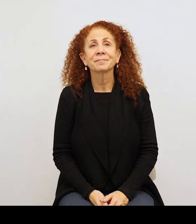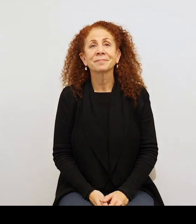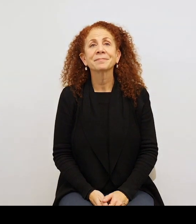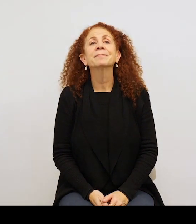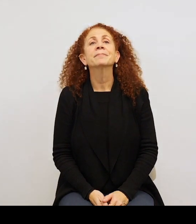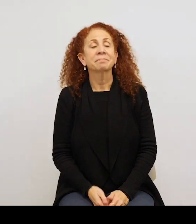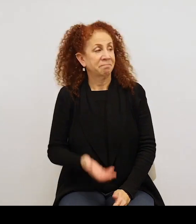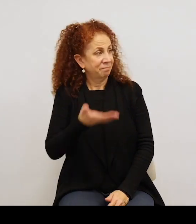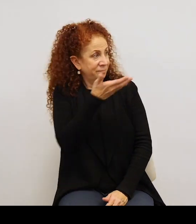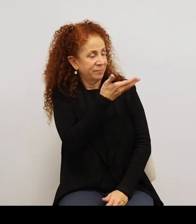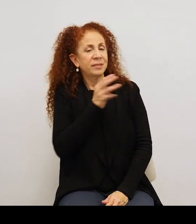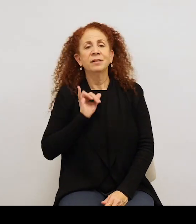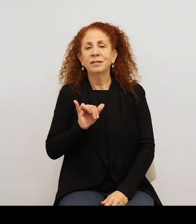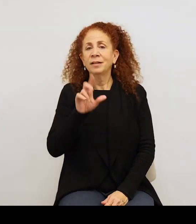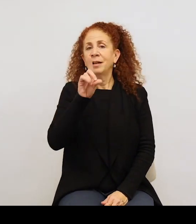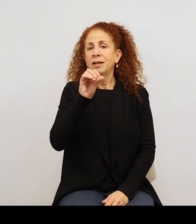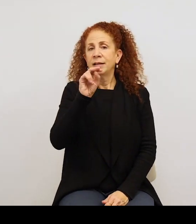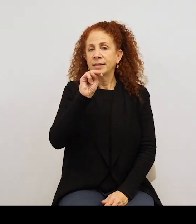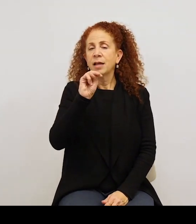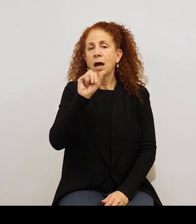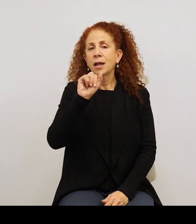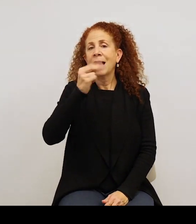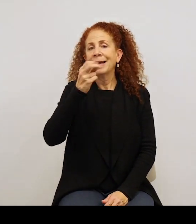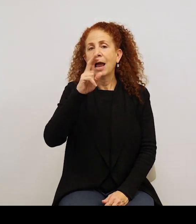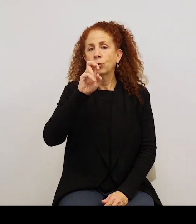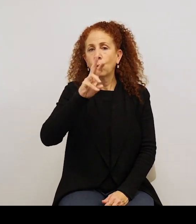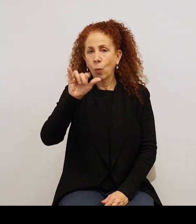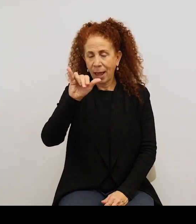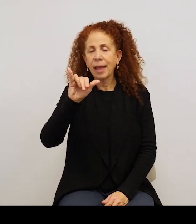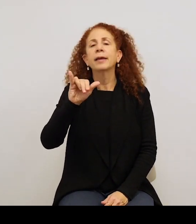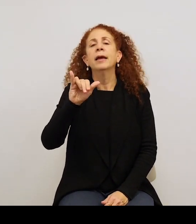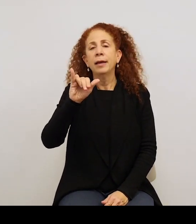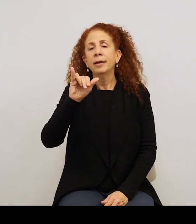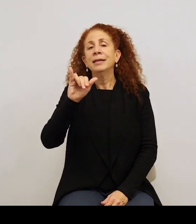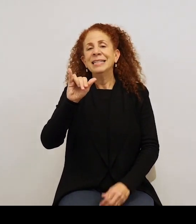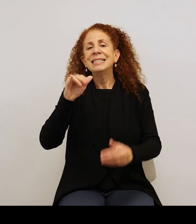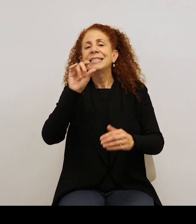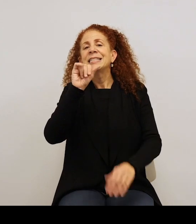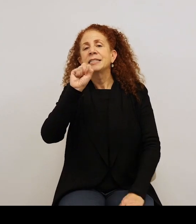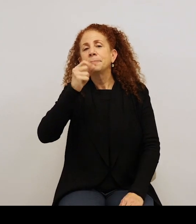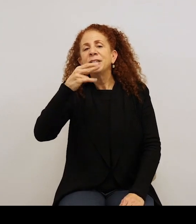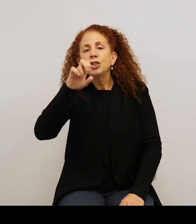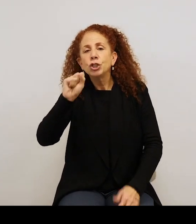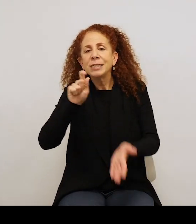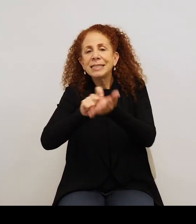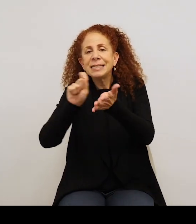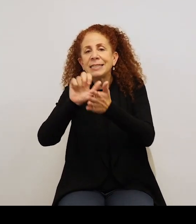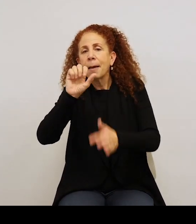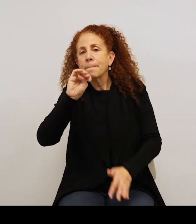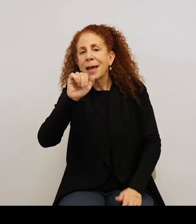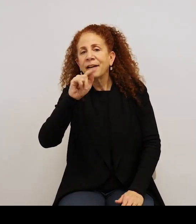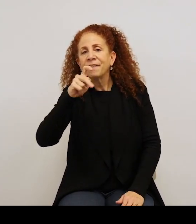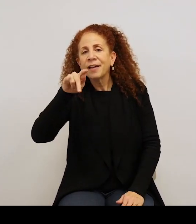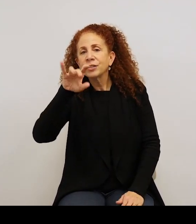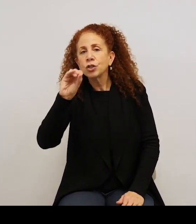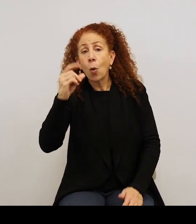Here one is reminded of Donna Haraway's Companion Species Manifesto. And I saw that you have a film about Donna